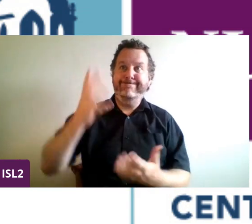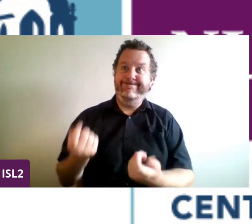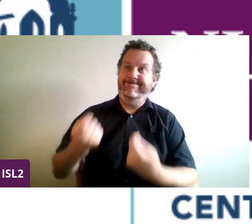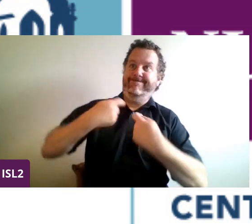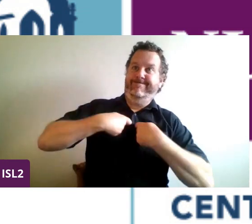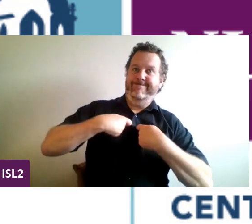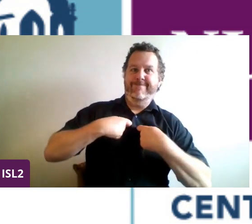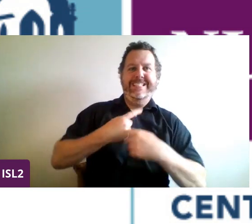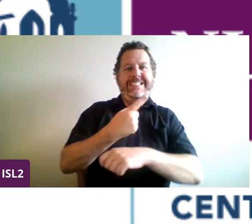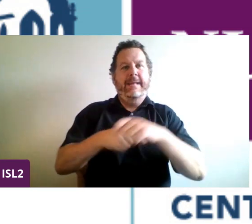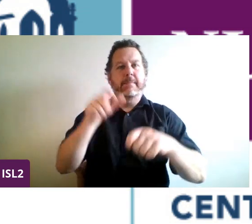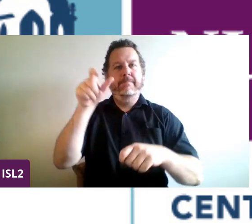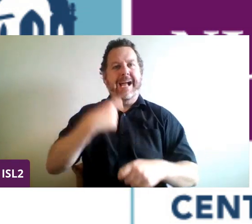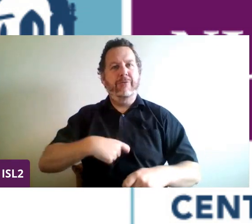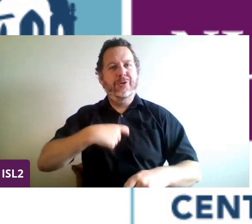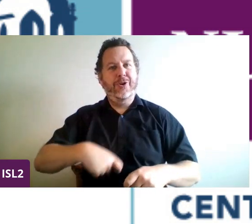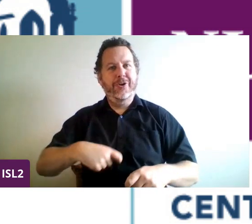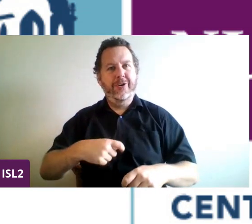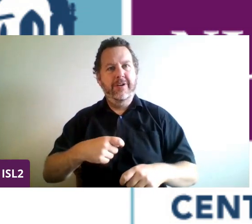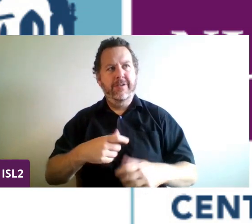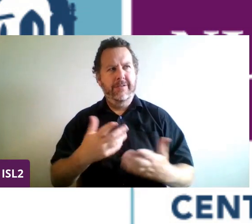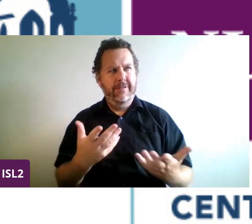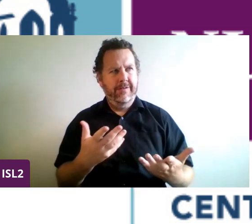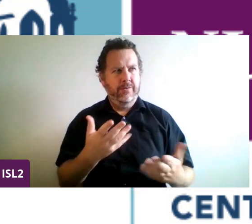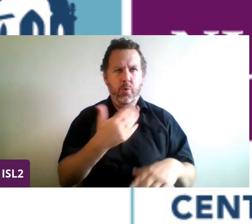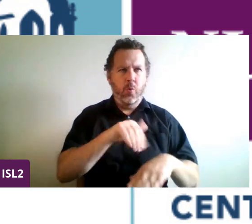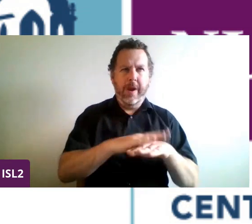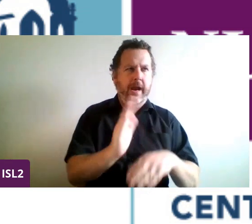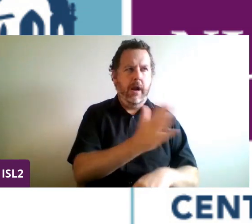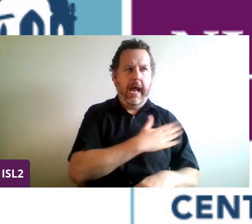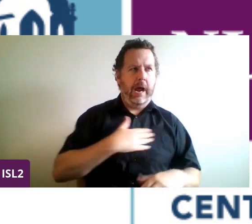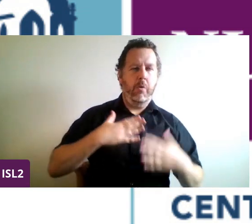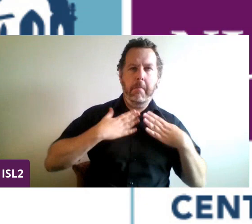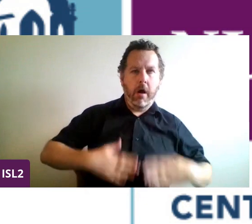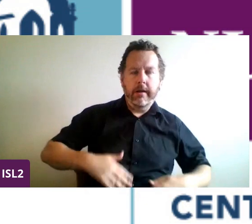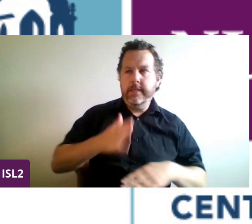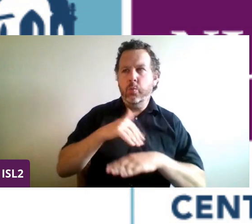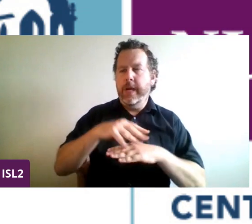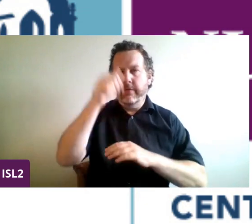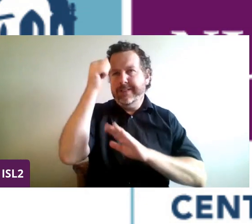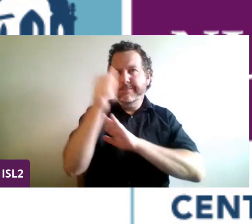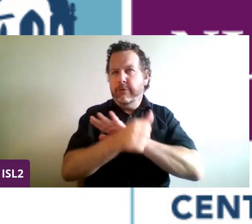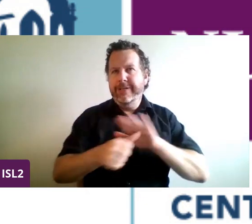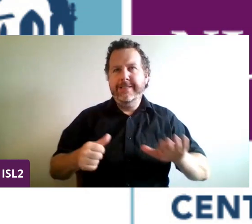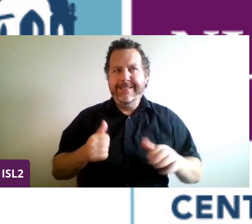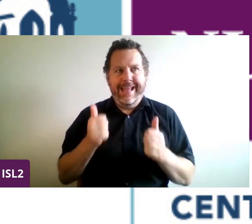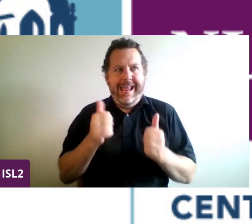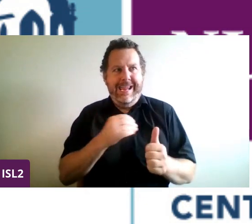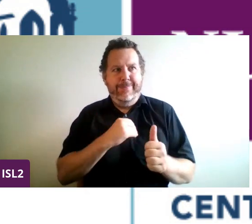even get to play disabled roles, where are our bodies and experiences permitted to exist within those cultural spaces?